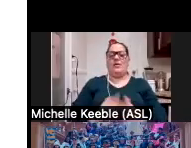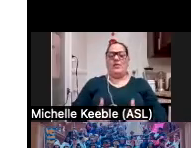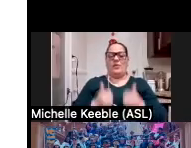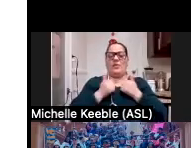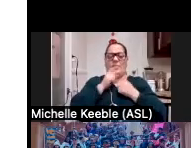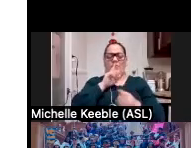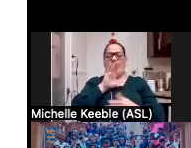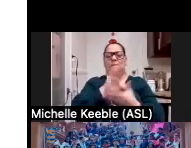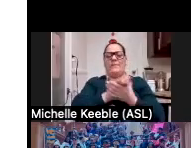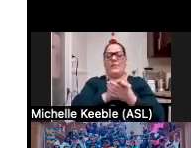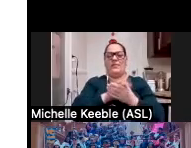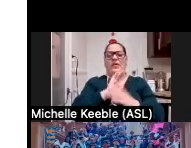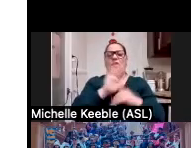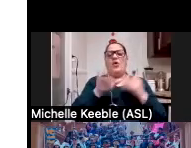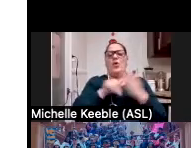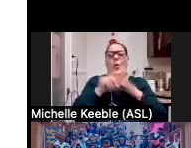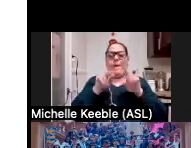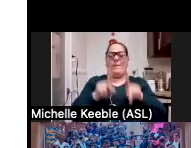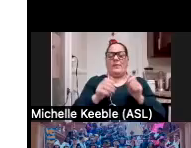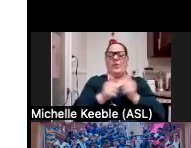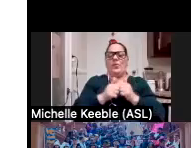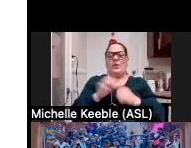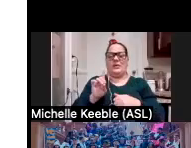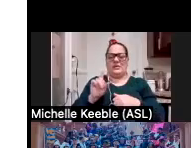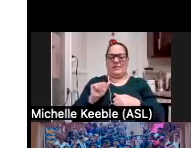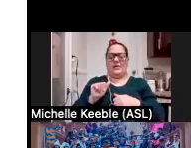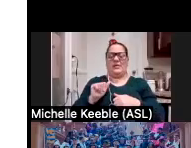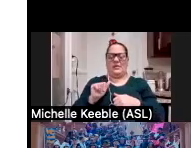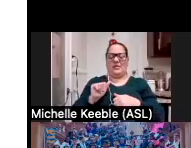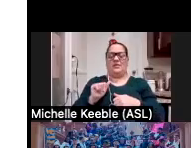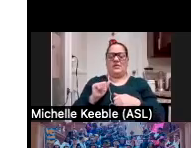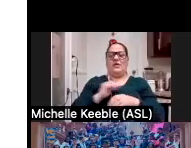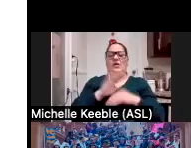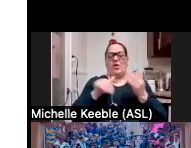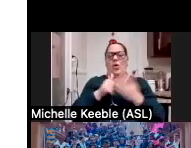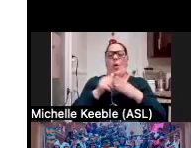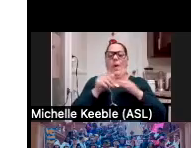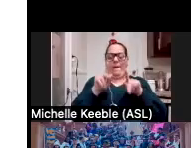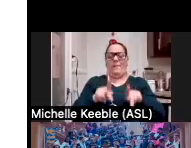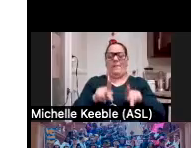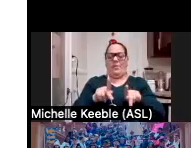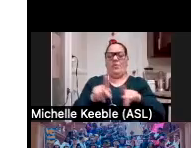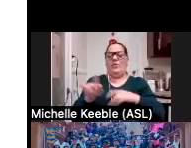to ensure that all people with disabilities and indeed all people were treated with basic basic